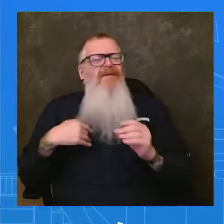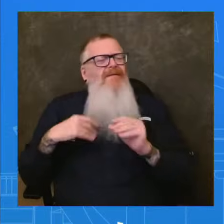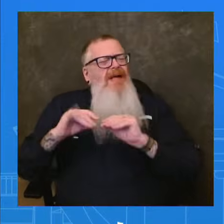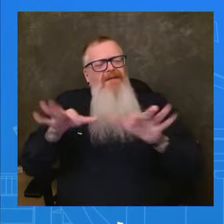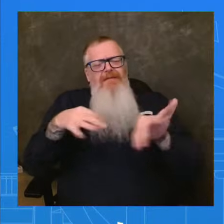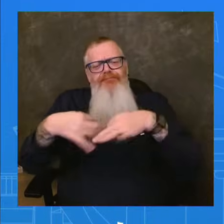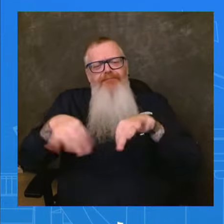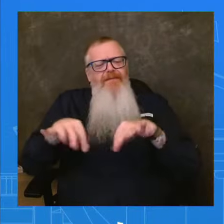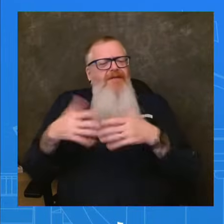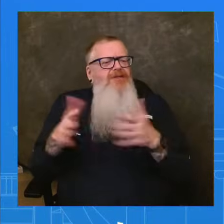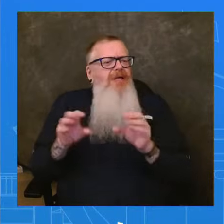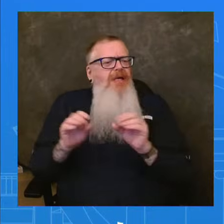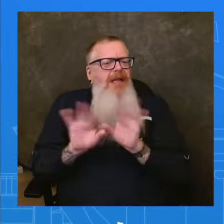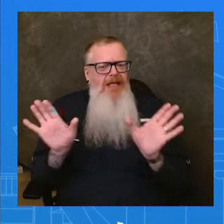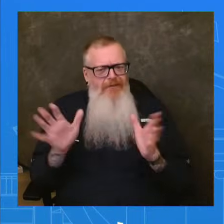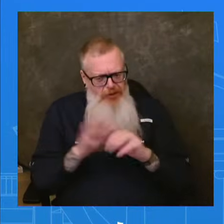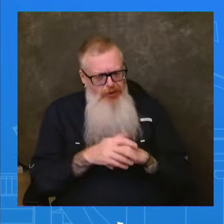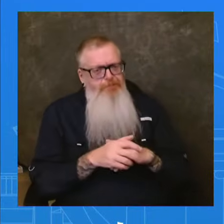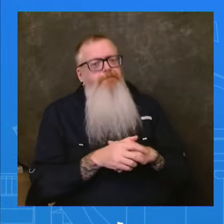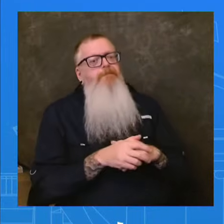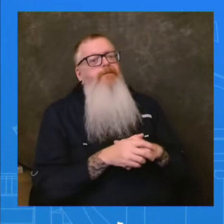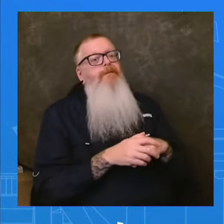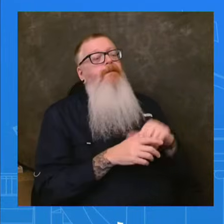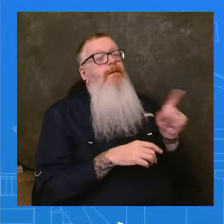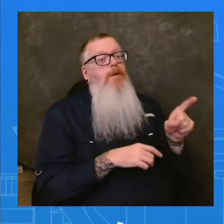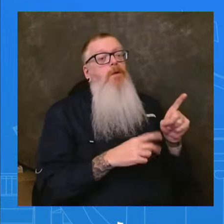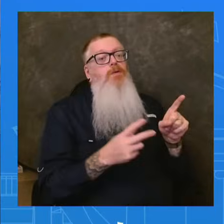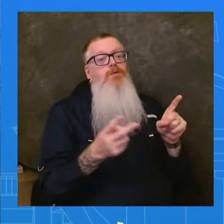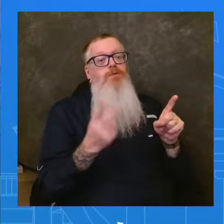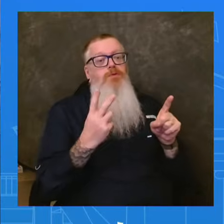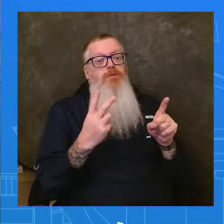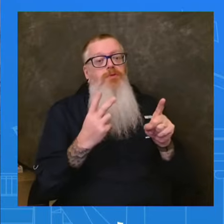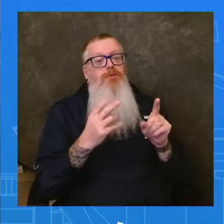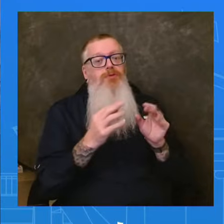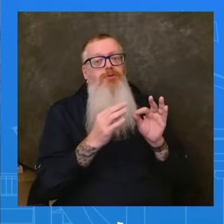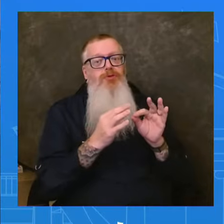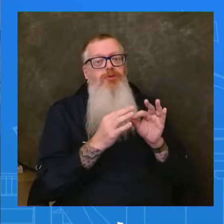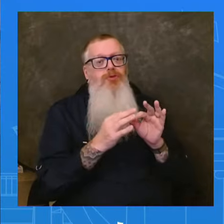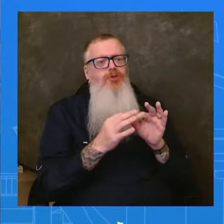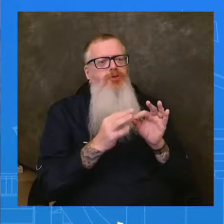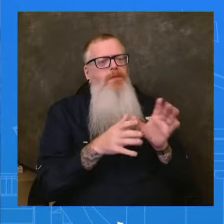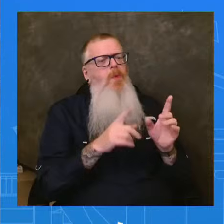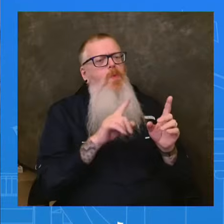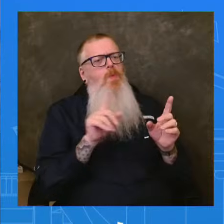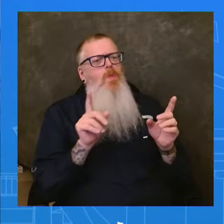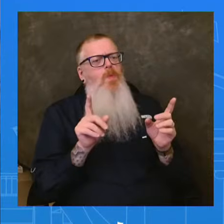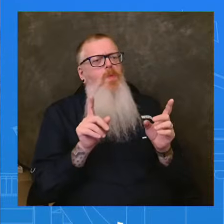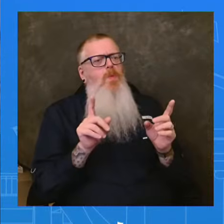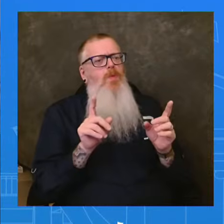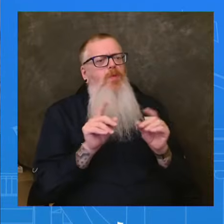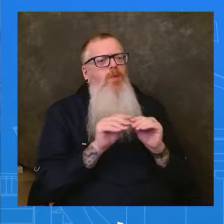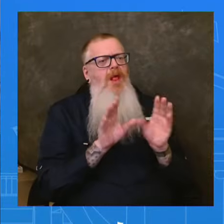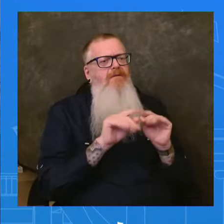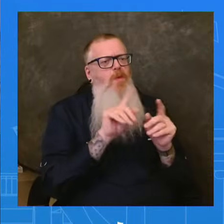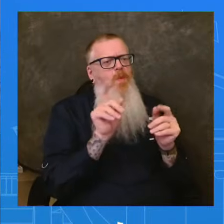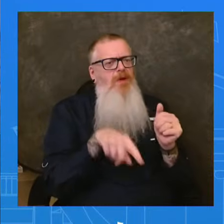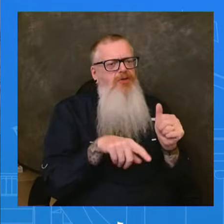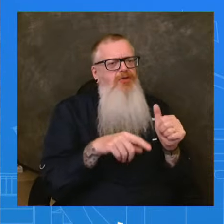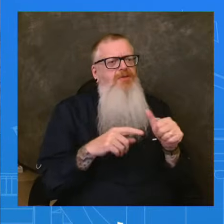at least clarifying for me; they may be clear for others. But have you -- in the talks that the president has had with the Israeli prime minister,